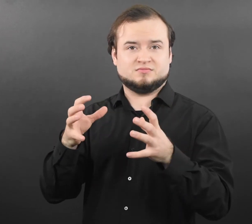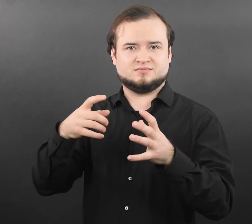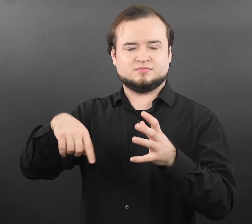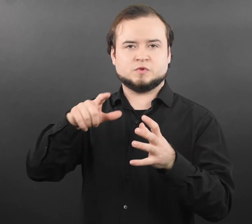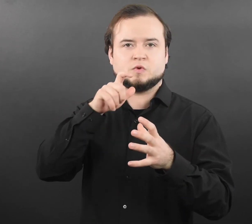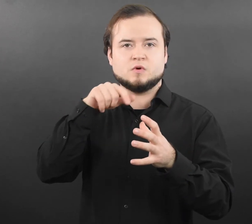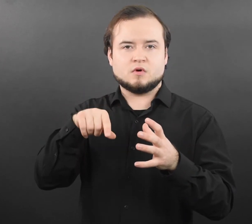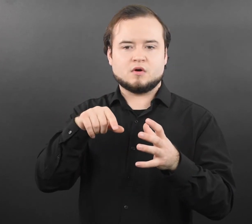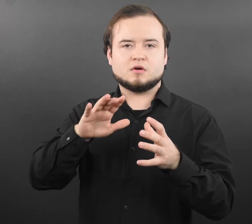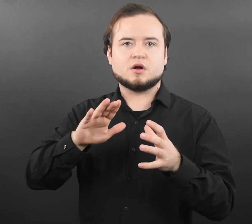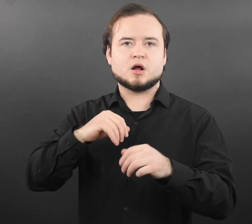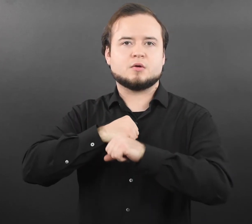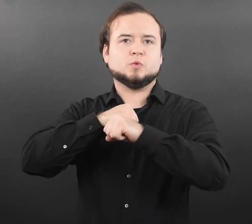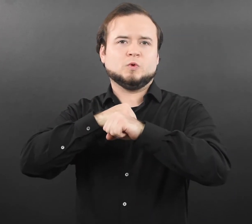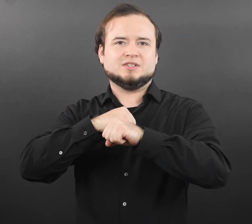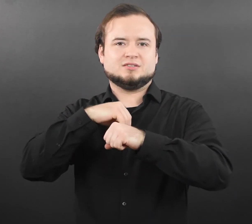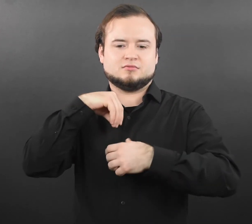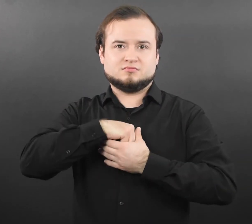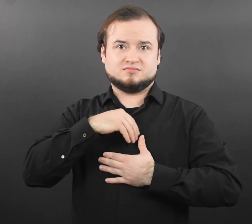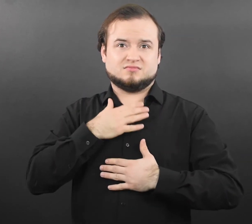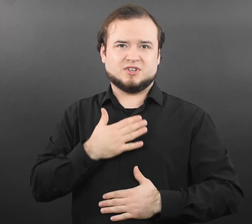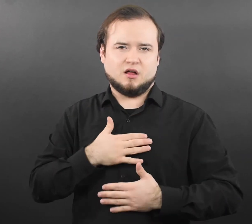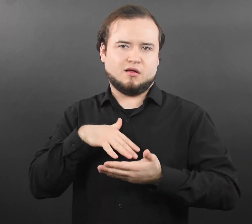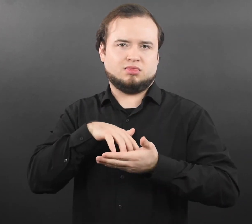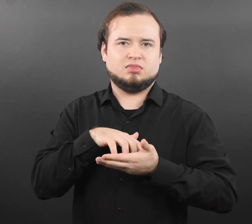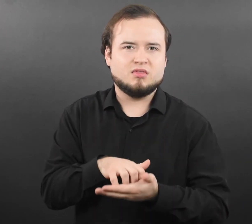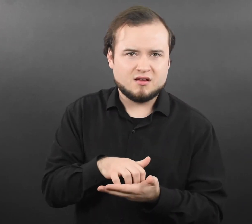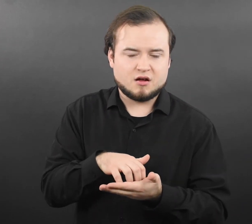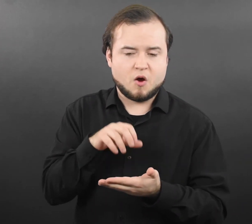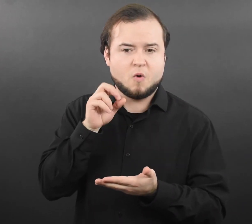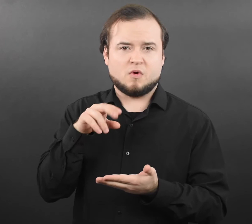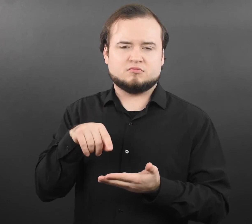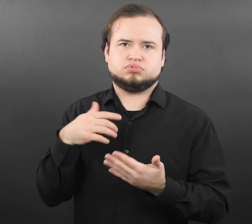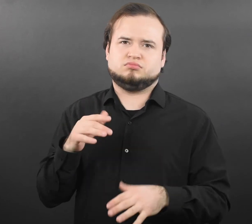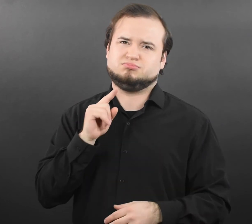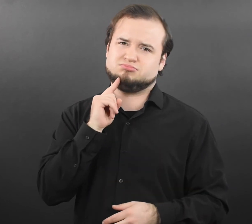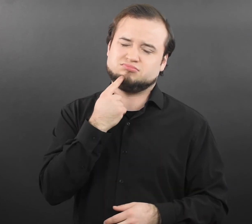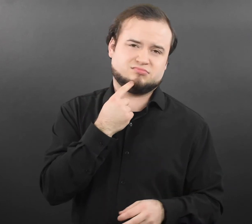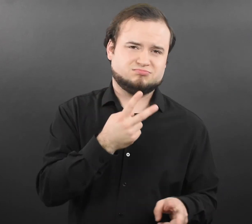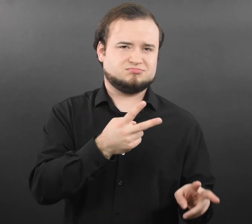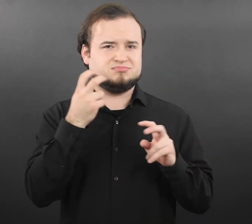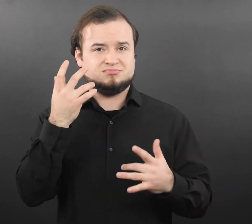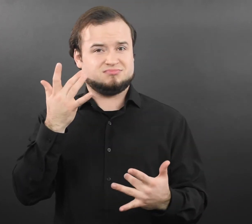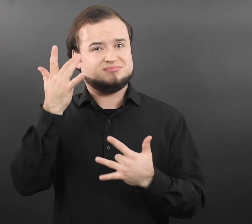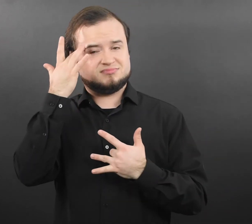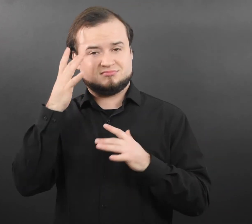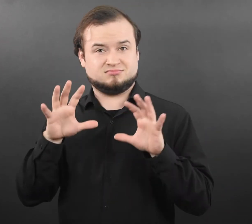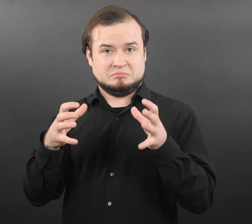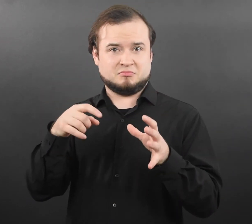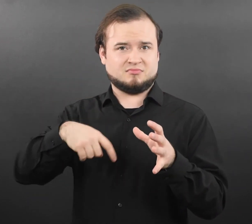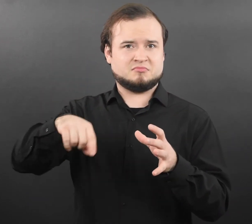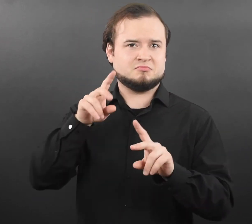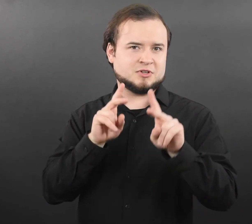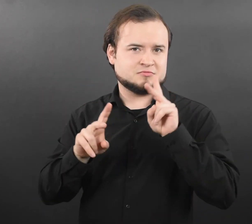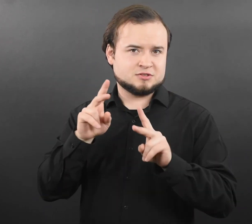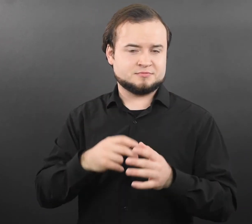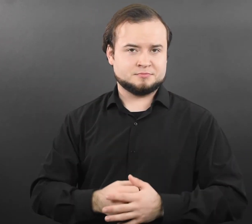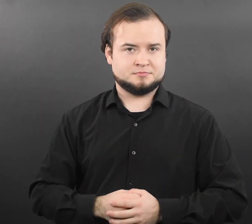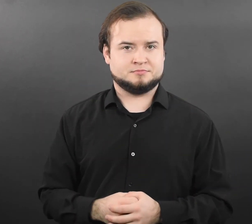People with a weakened immune system or who are severely ill